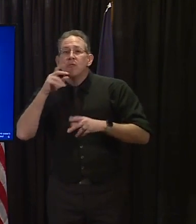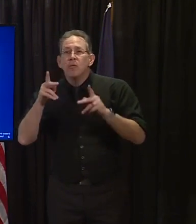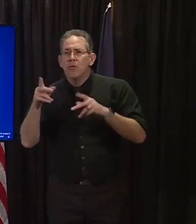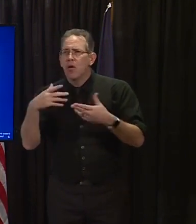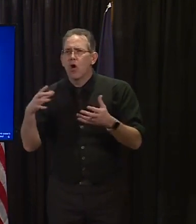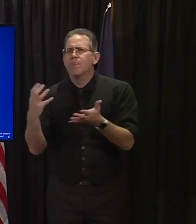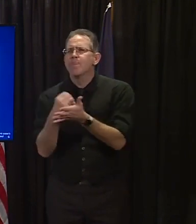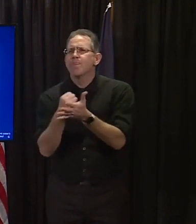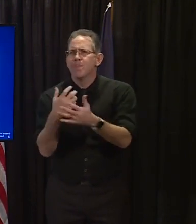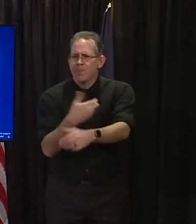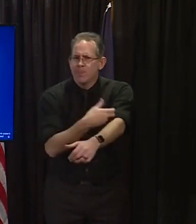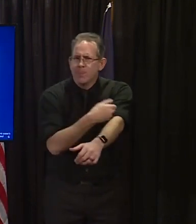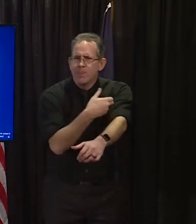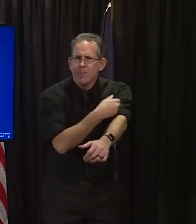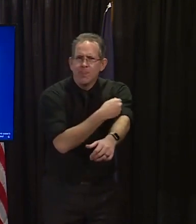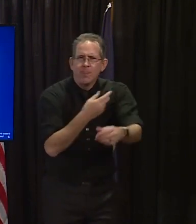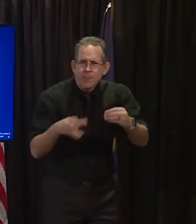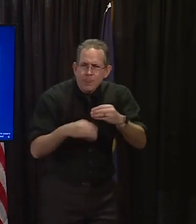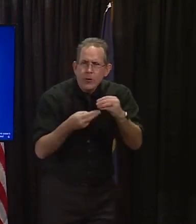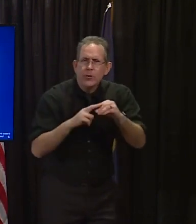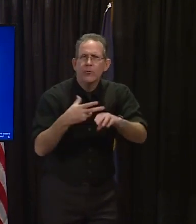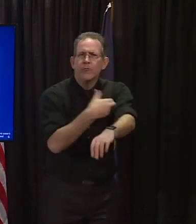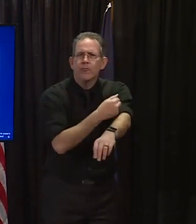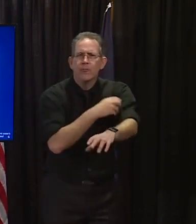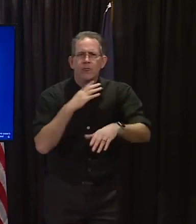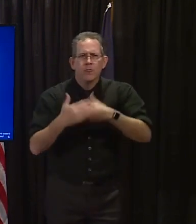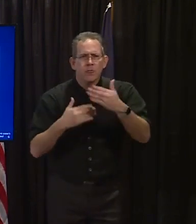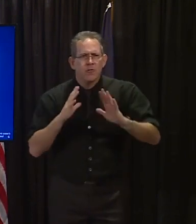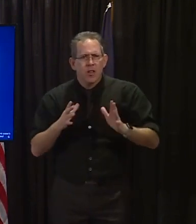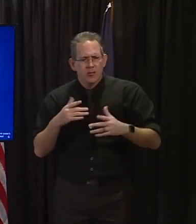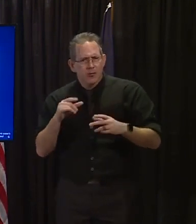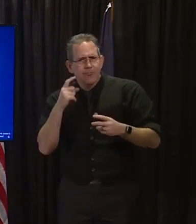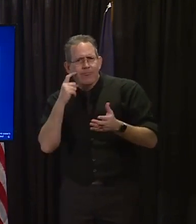encouraging. But we want to obviously keep a close eye on that over the next